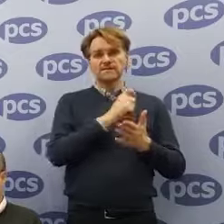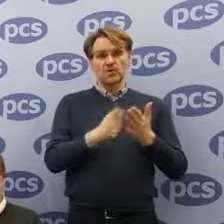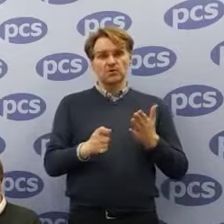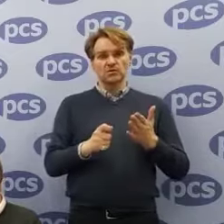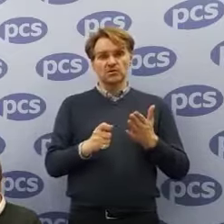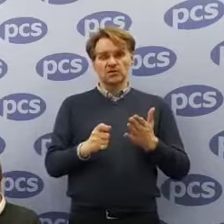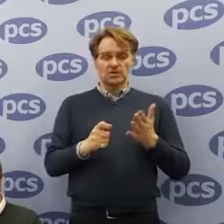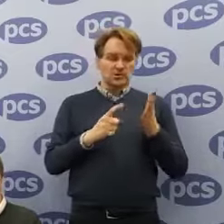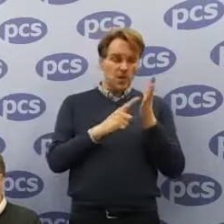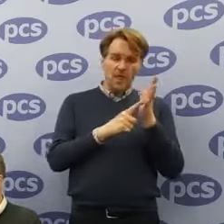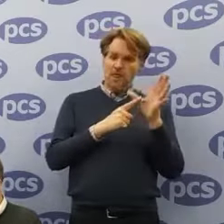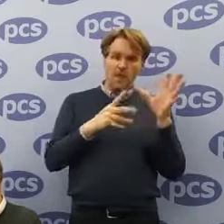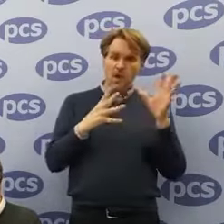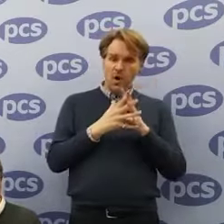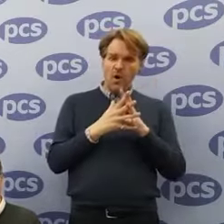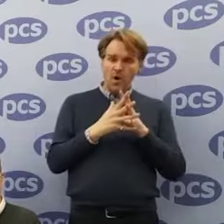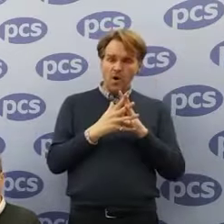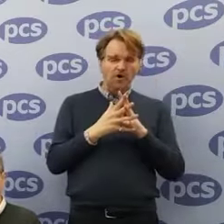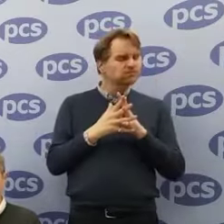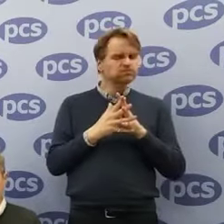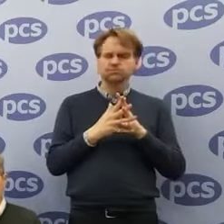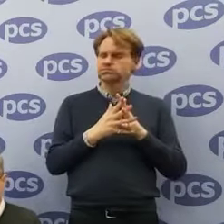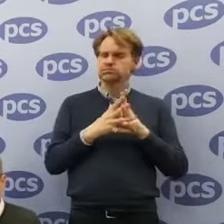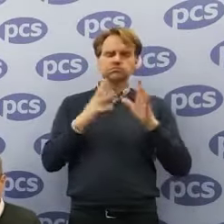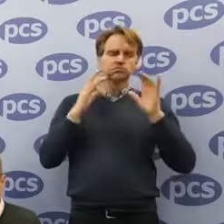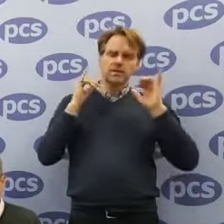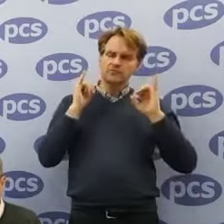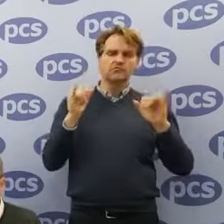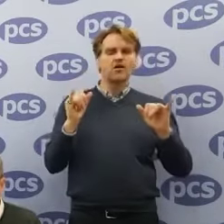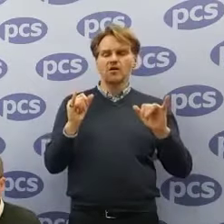completely and utterly undemocratic because of course you don't have to just